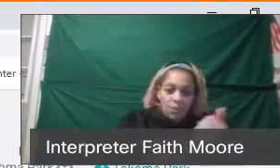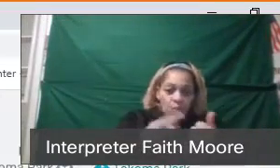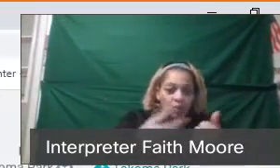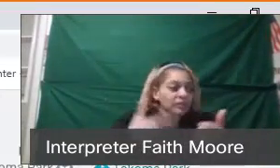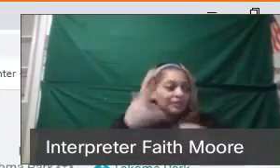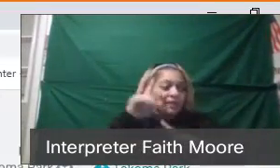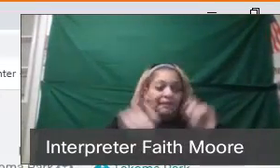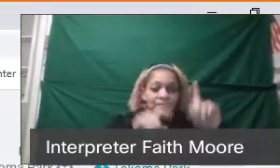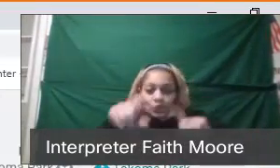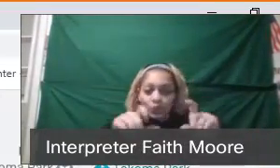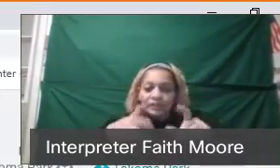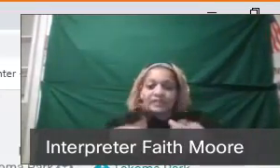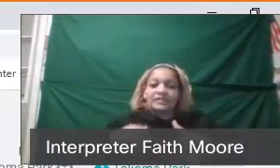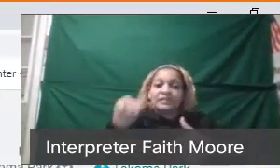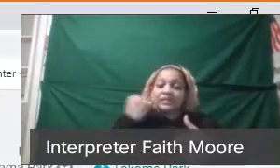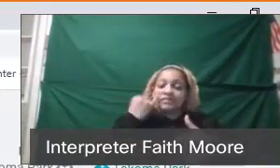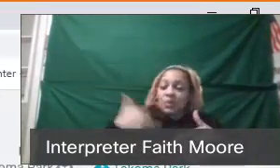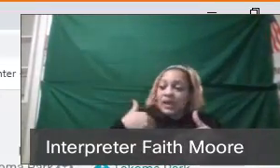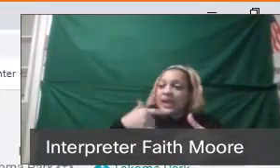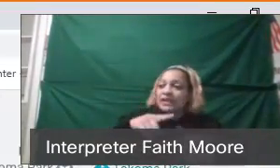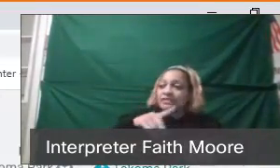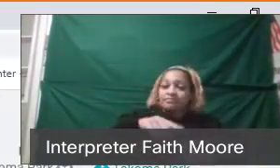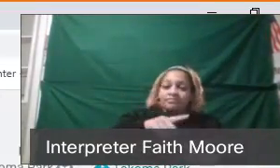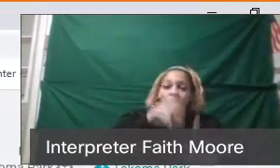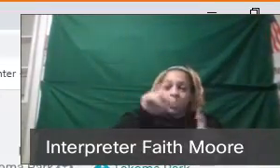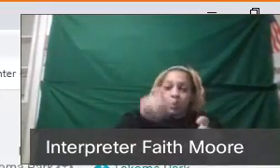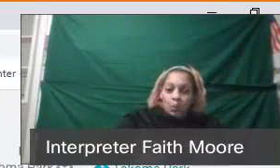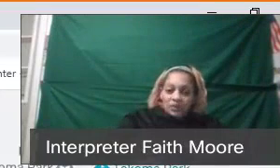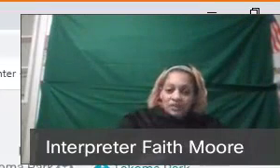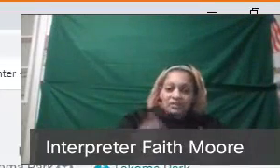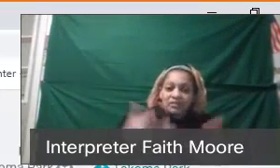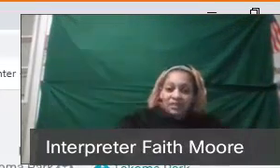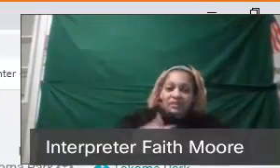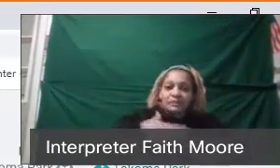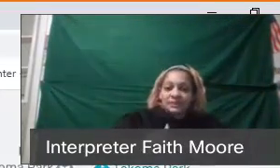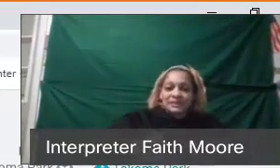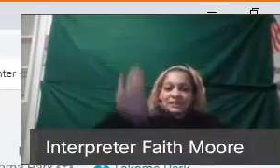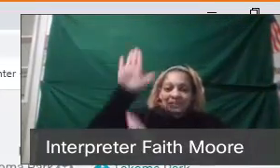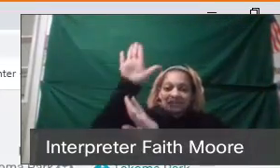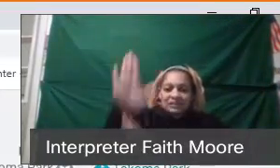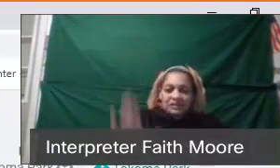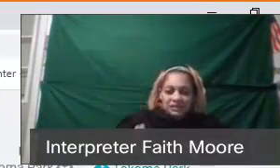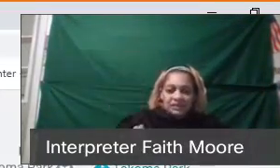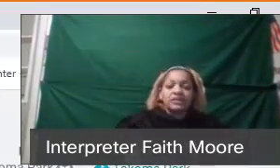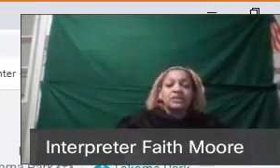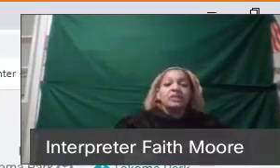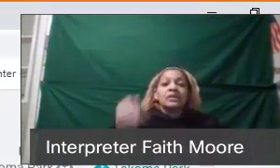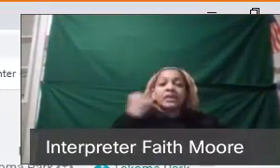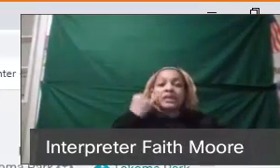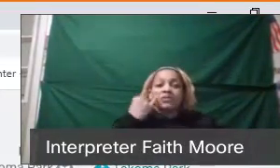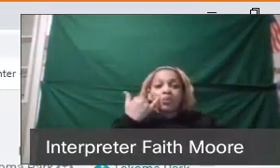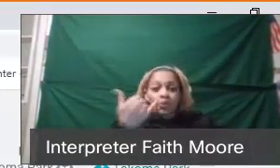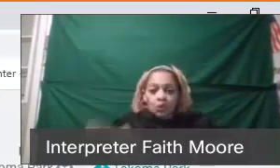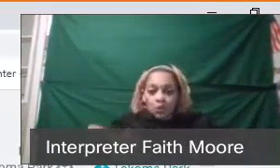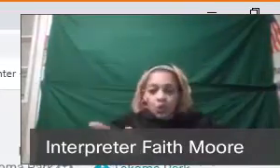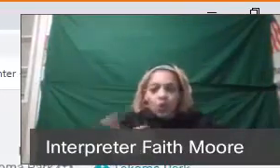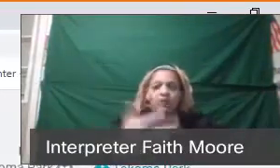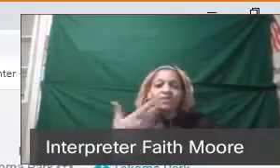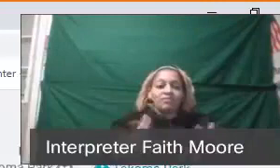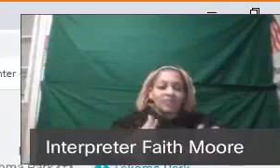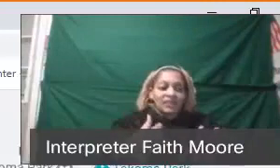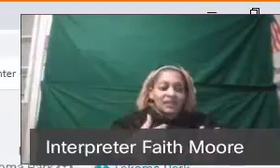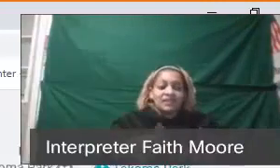Um, if you previously had your question answered, I would appreciate if you lower your hand, if you called in and raised your hand, you can dial star 3 to lower your hand.